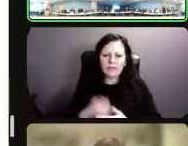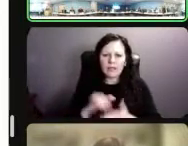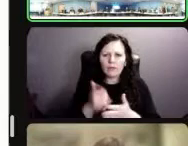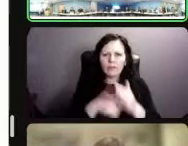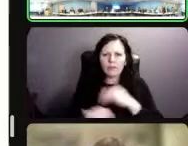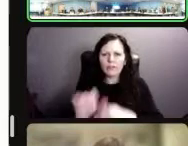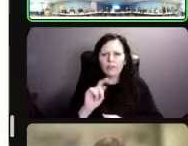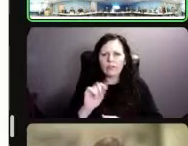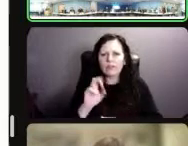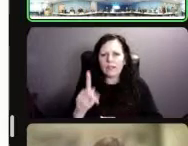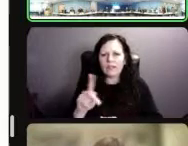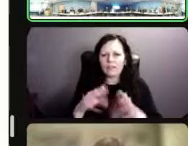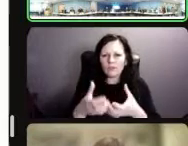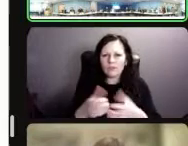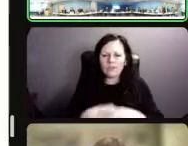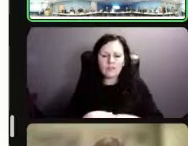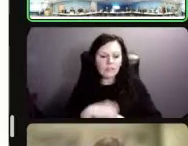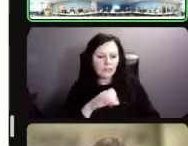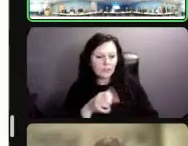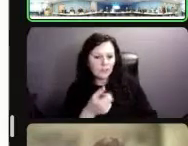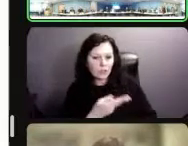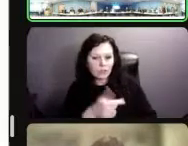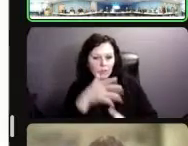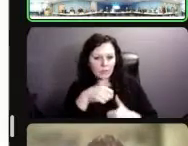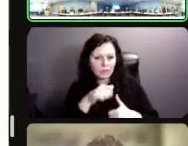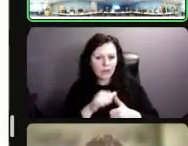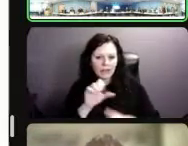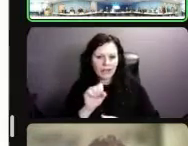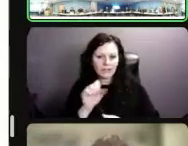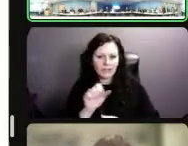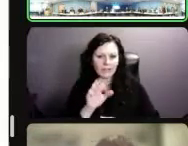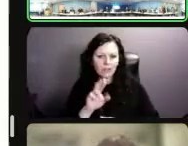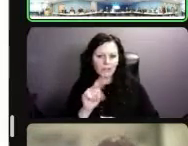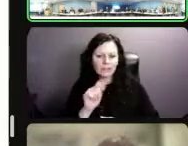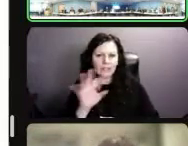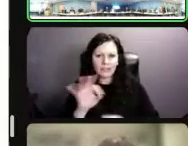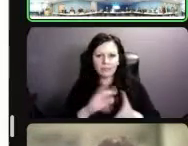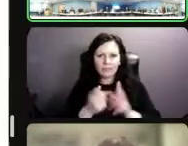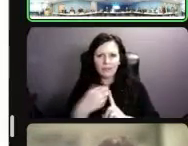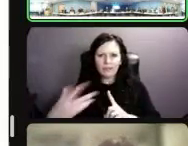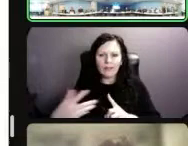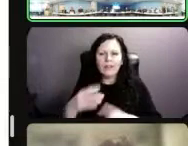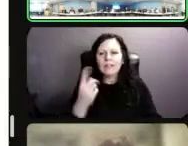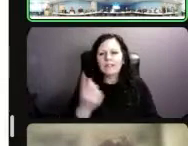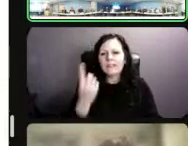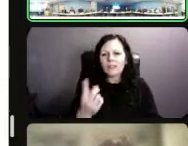ABOUT THE TIMES TOWARDS A